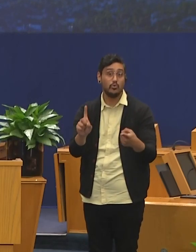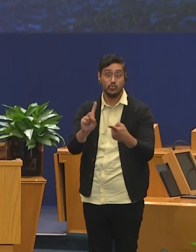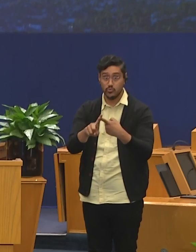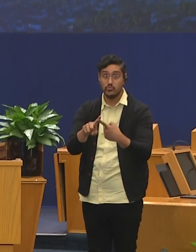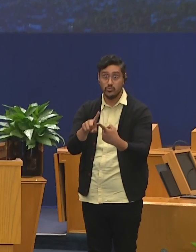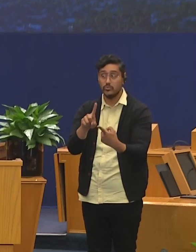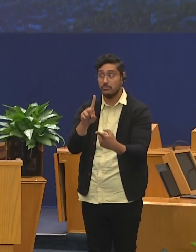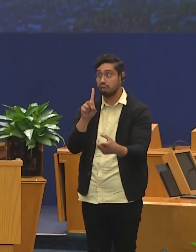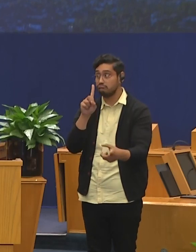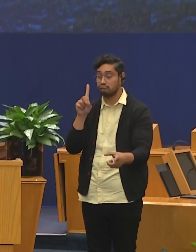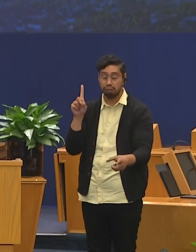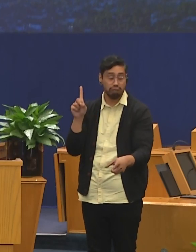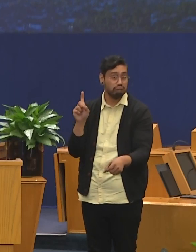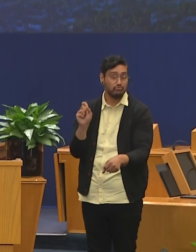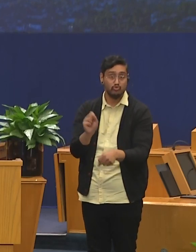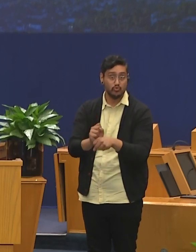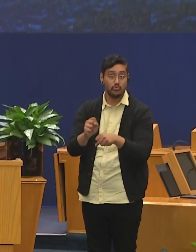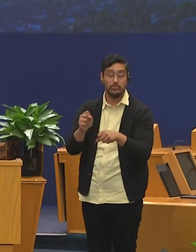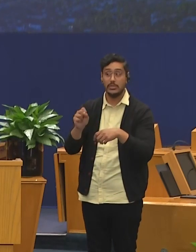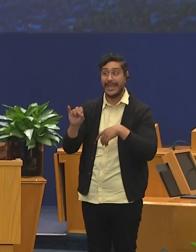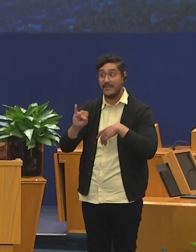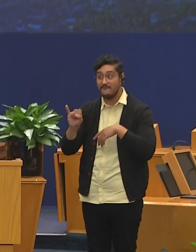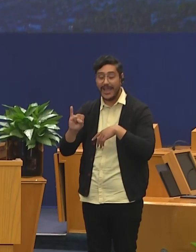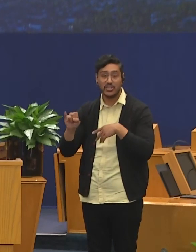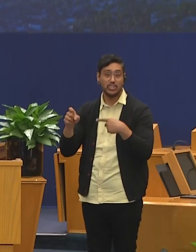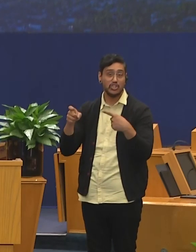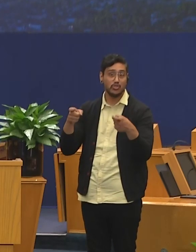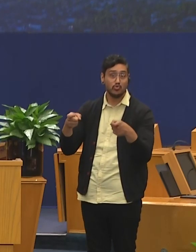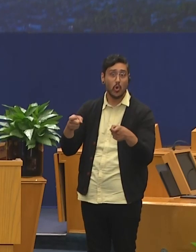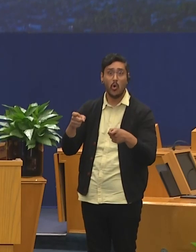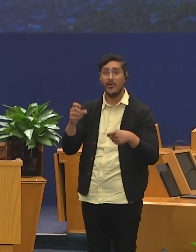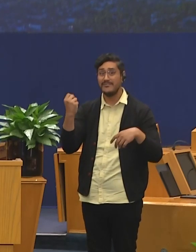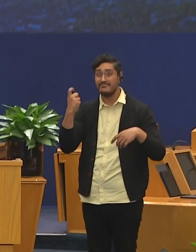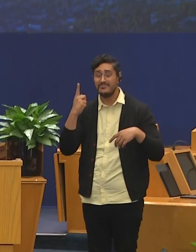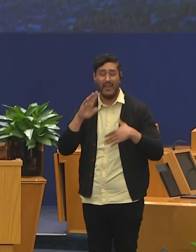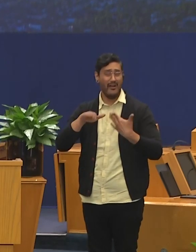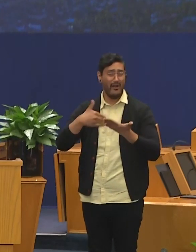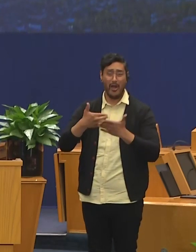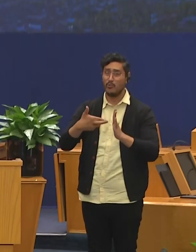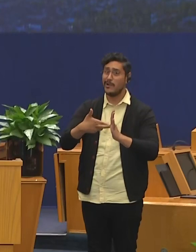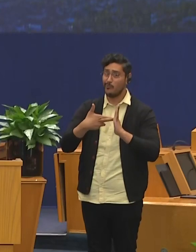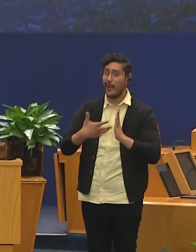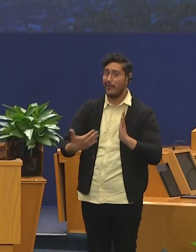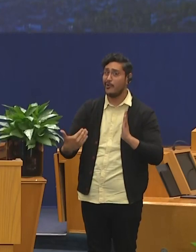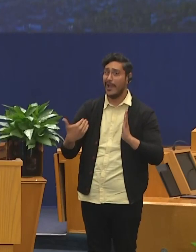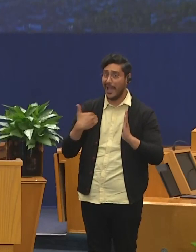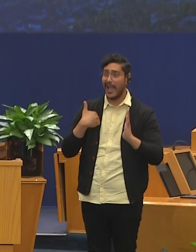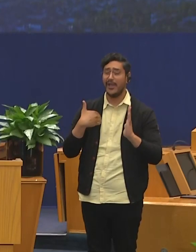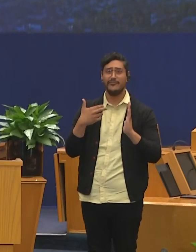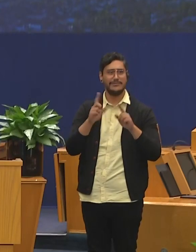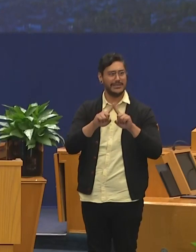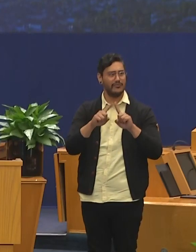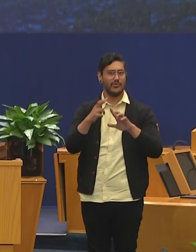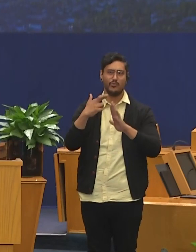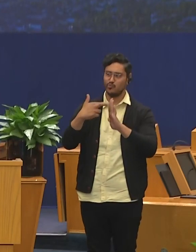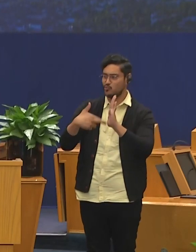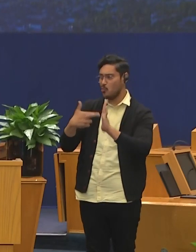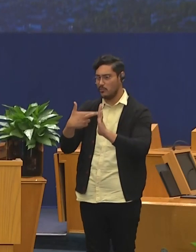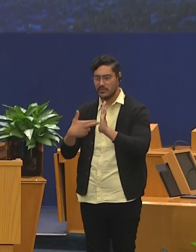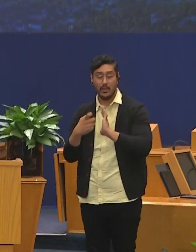IN FACT, BEING ABLE TO ABSOLUTELY DO GOOD INFECTION CONTROL. AND THEY'RE ALL REQUIRED TO HAVE